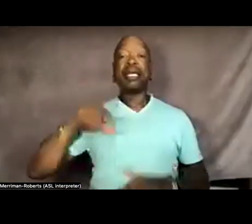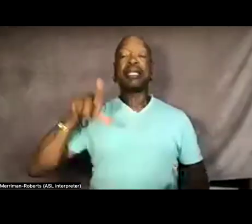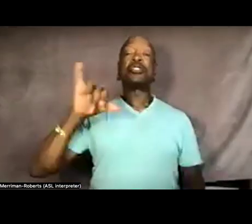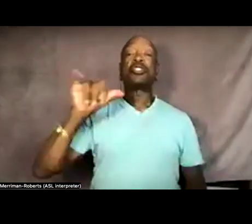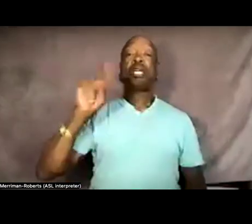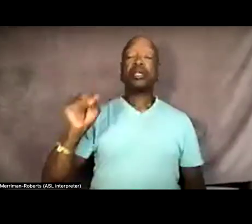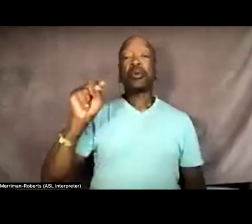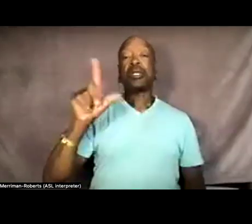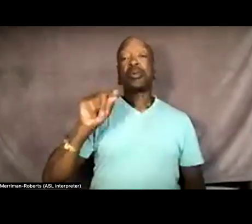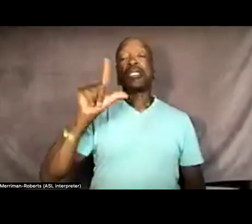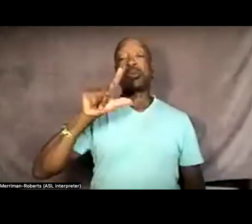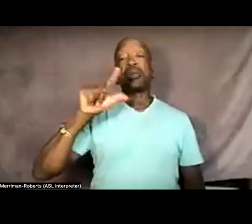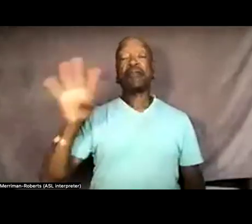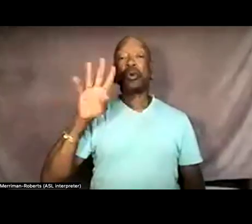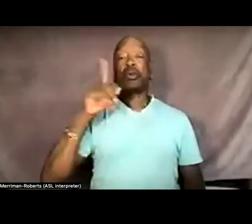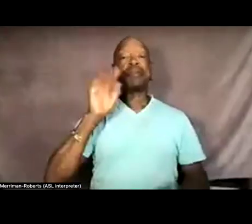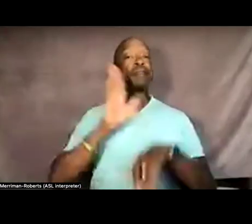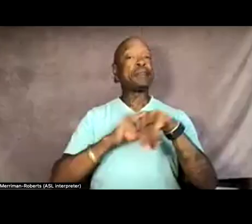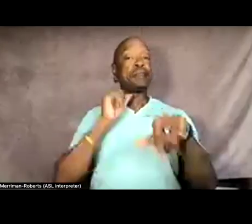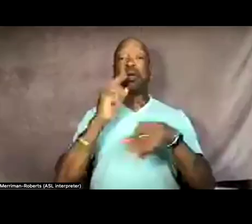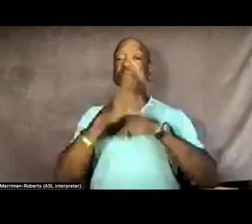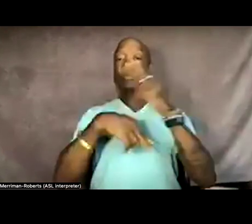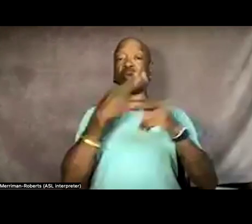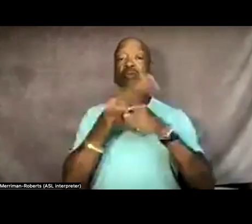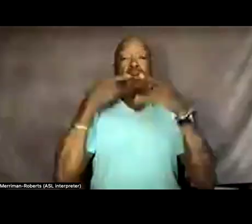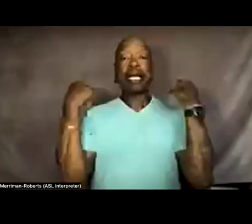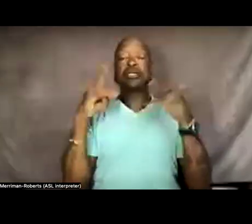universal masking and to make the process easier for COVID related reasonable accommodations